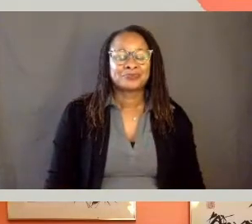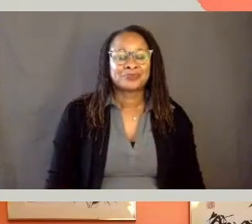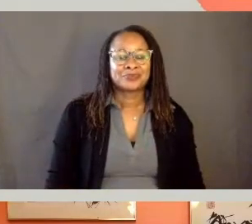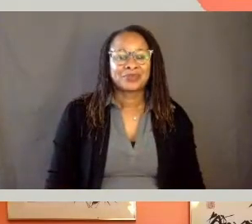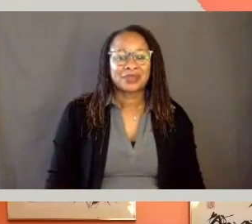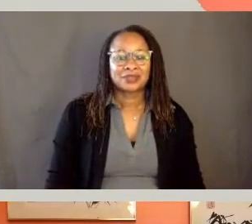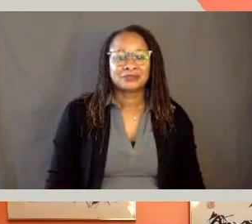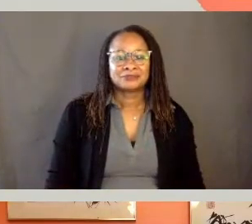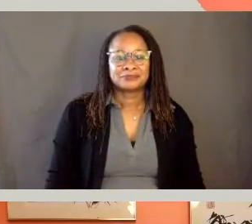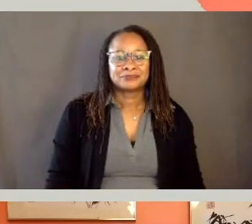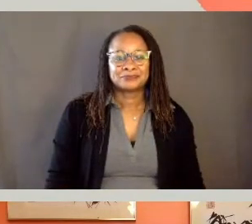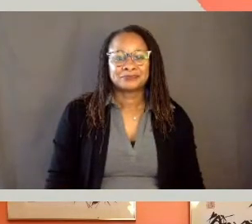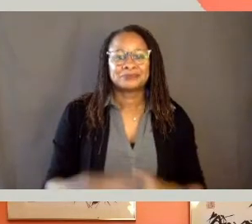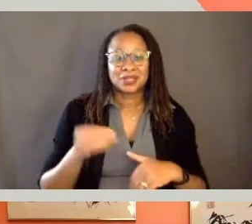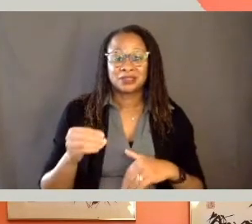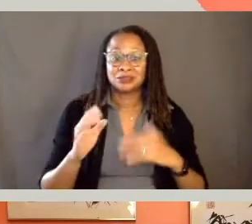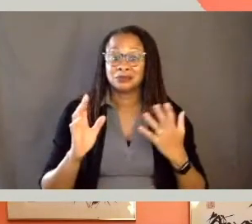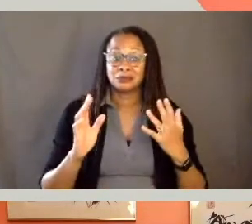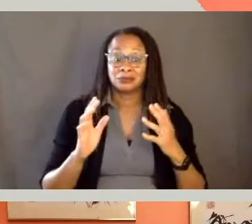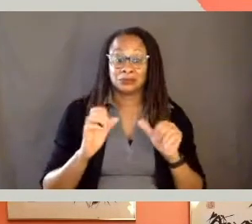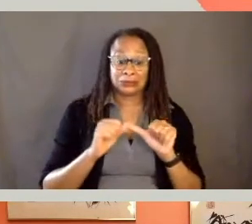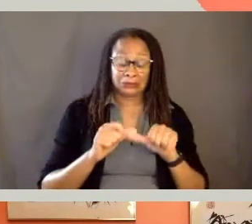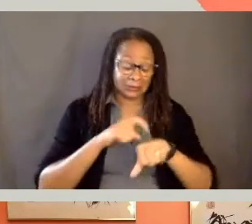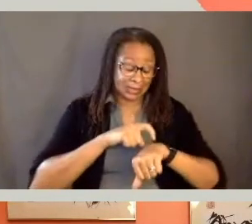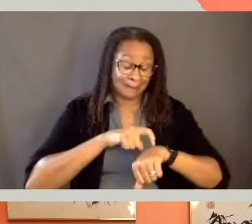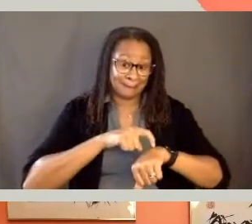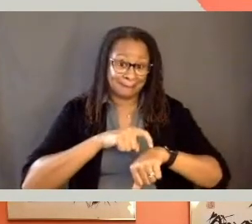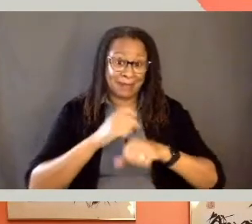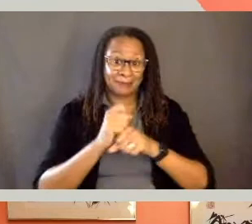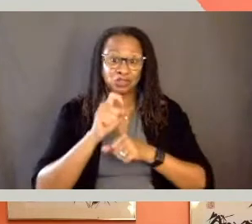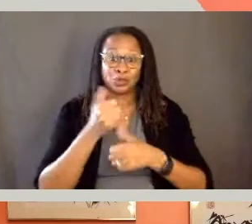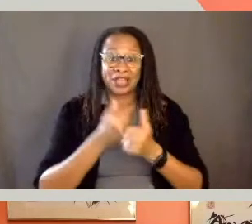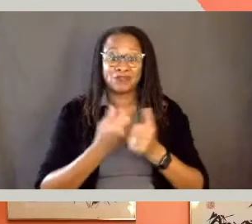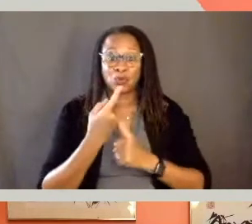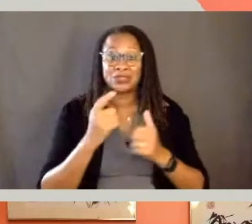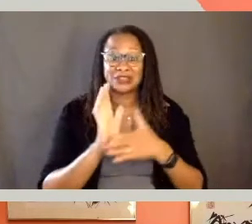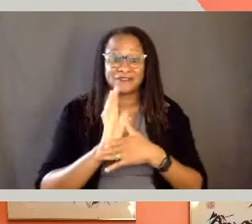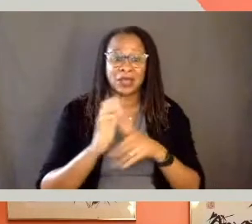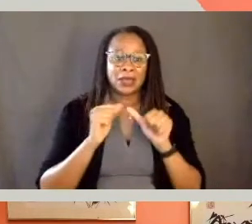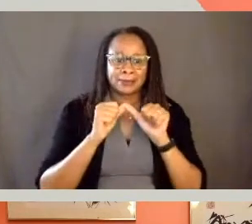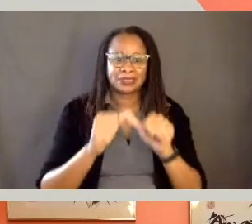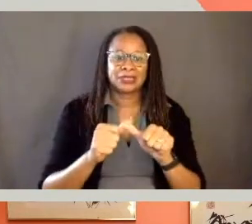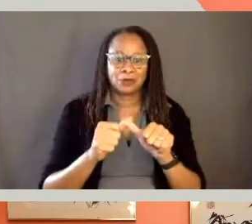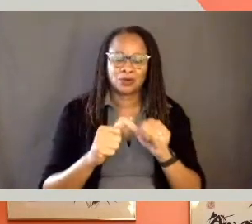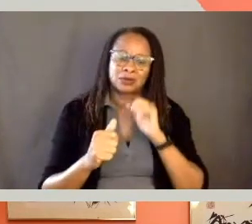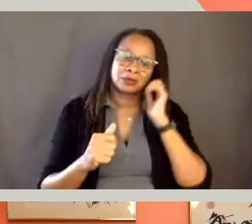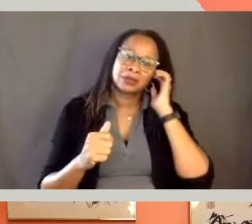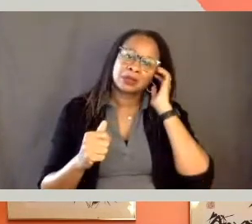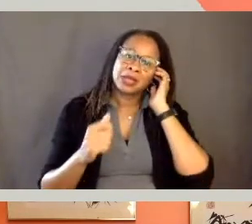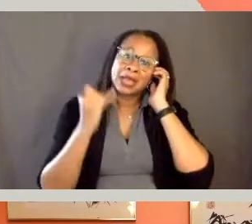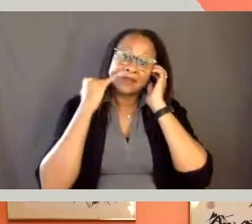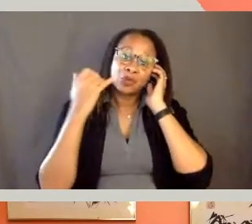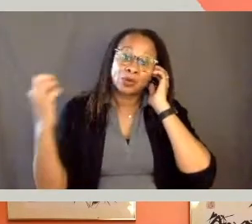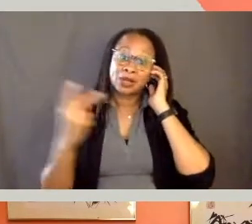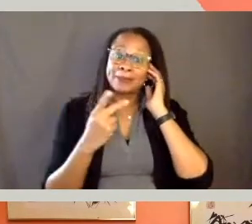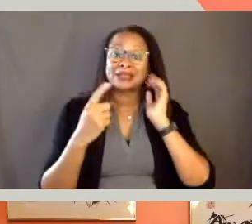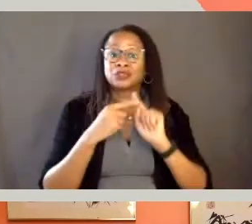We are keeping time to try and make sure we get into everyone's films here. So I'm gonna keep on going, if anybody wants to come back to any of that at some point,